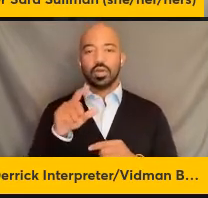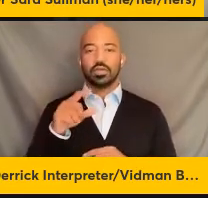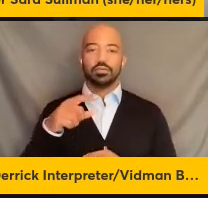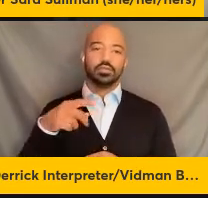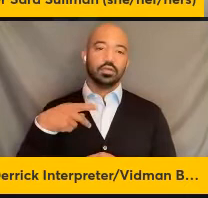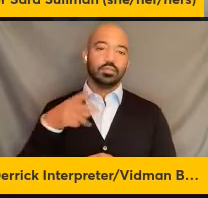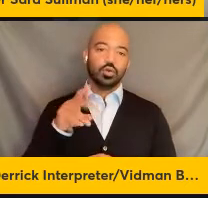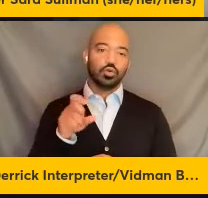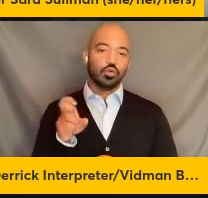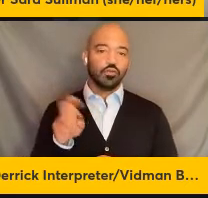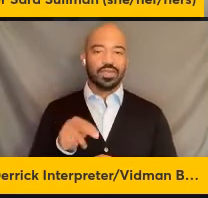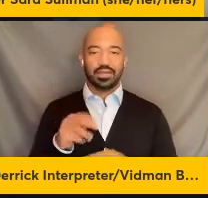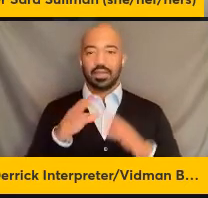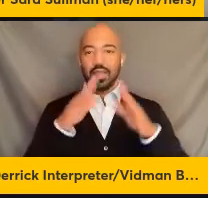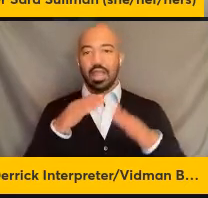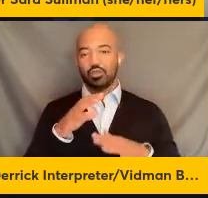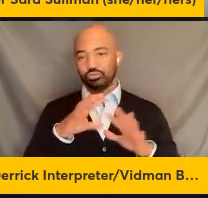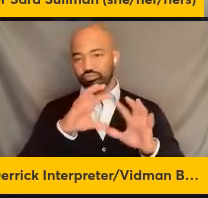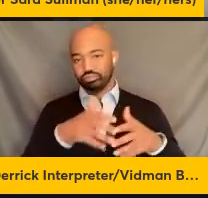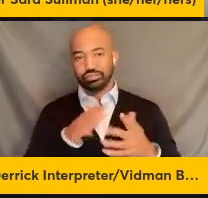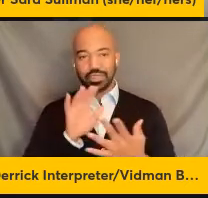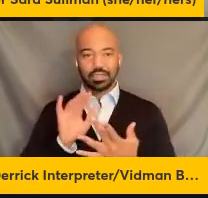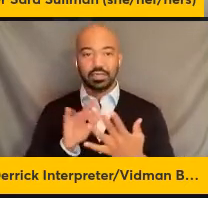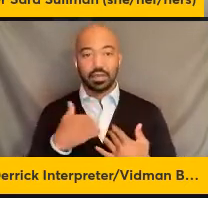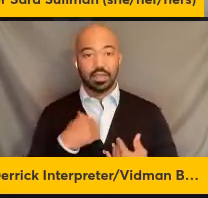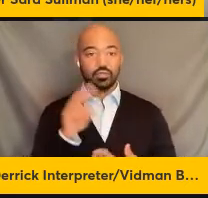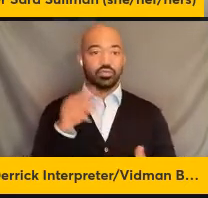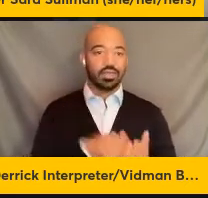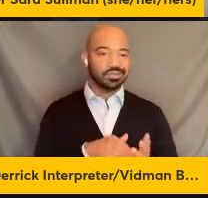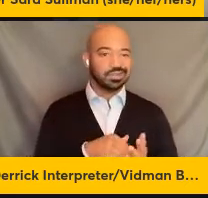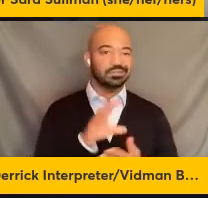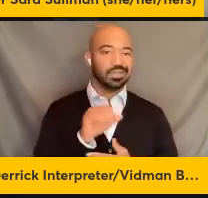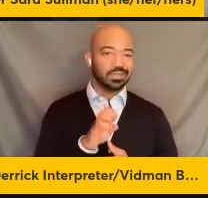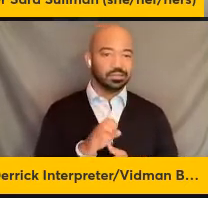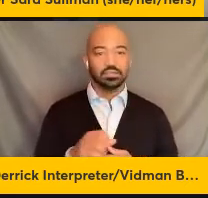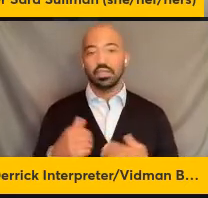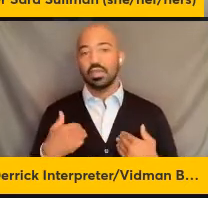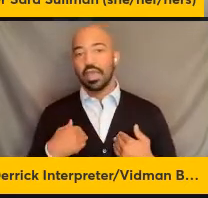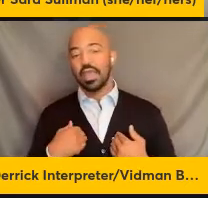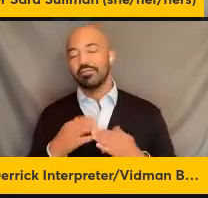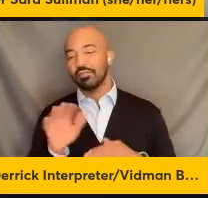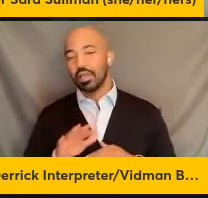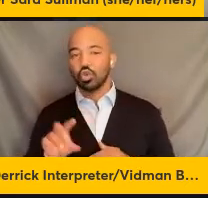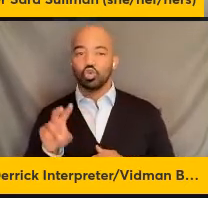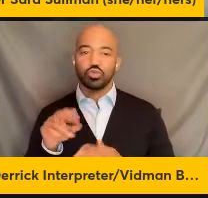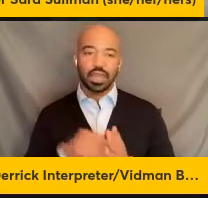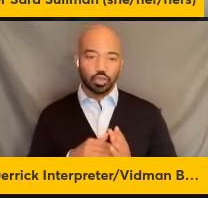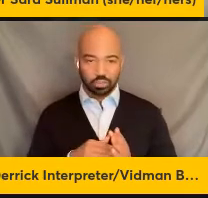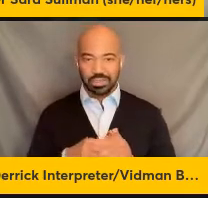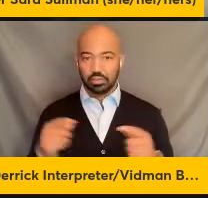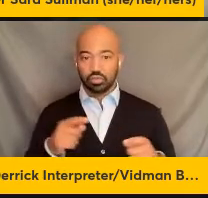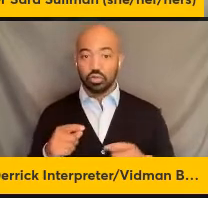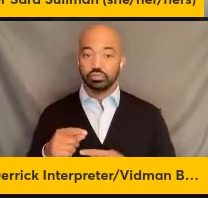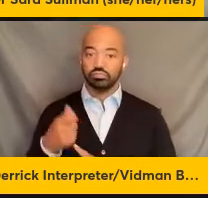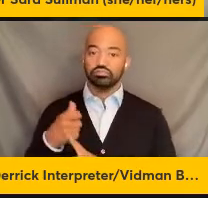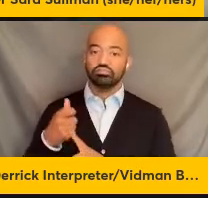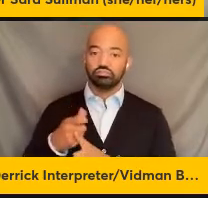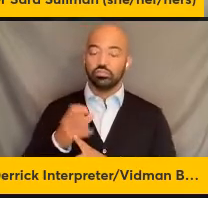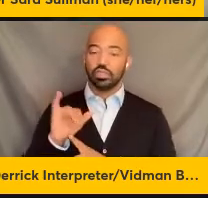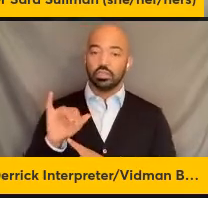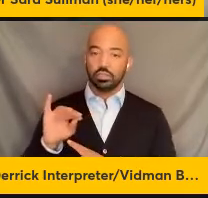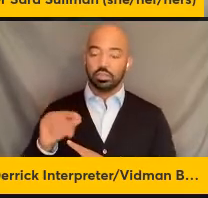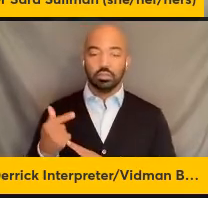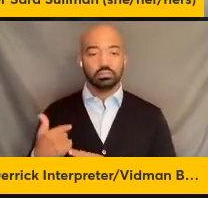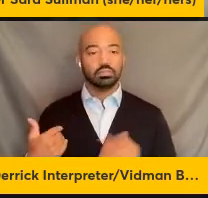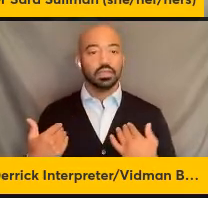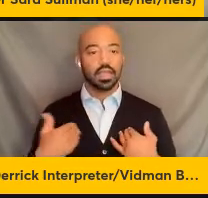enrolled about 2000 cases and 2000 controls. And young identified this non coding locus on chromosome three where there